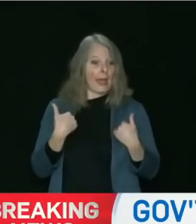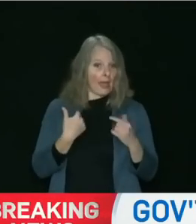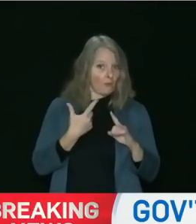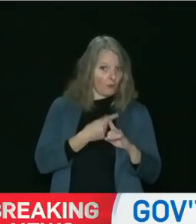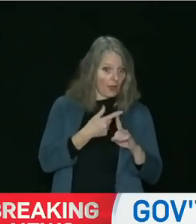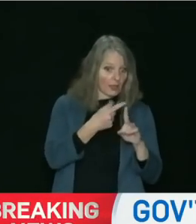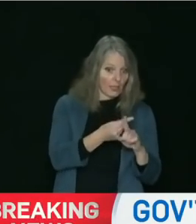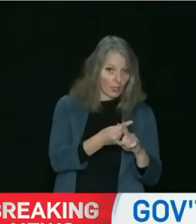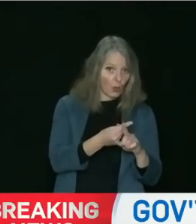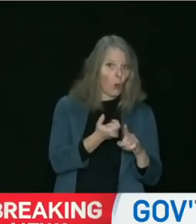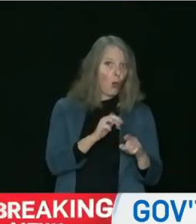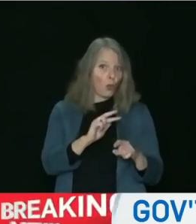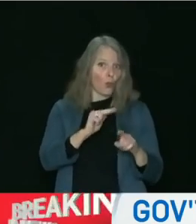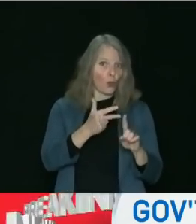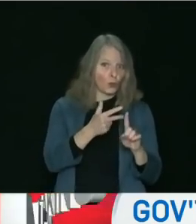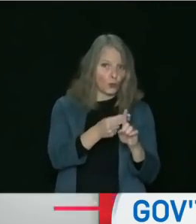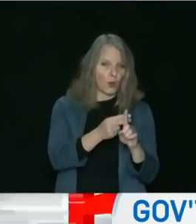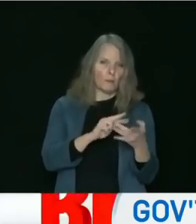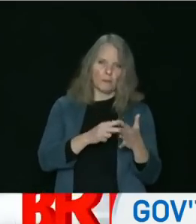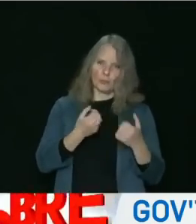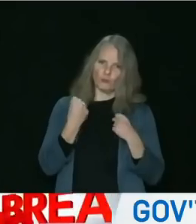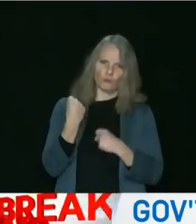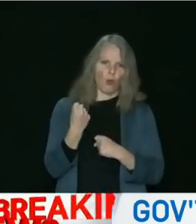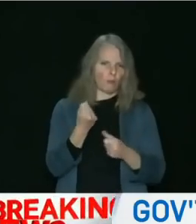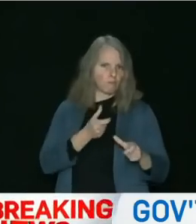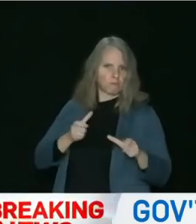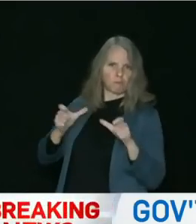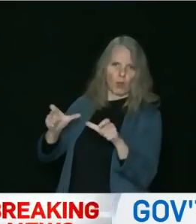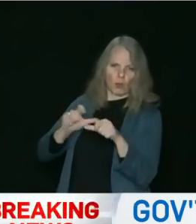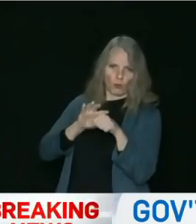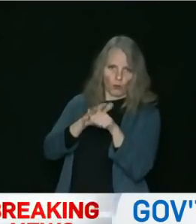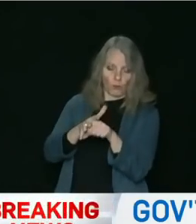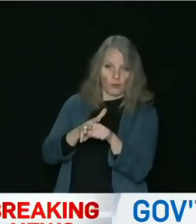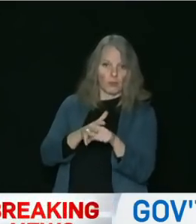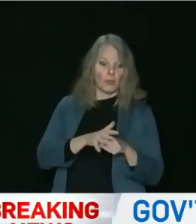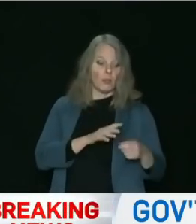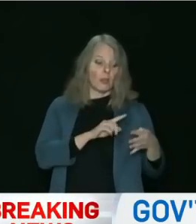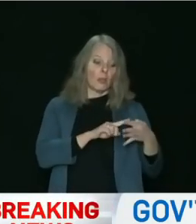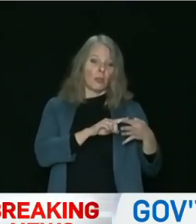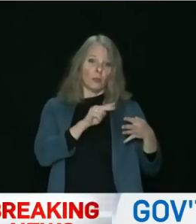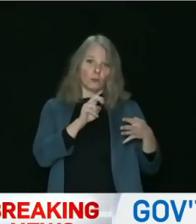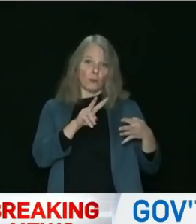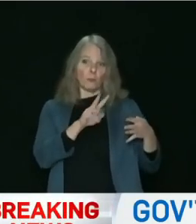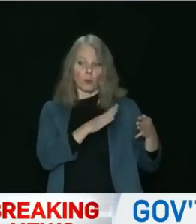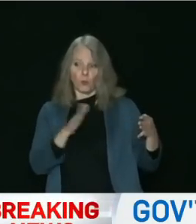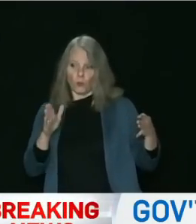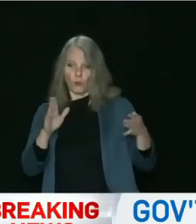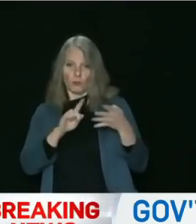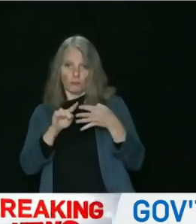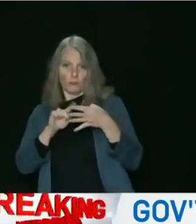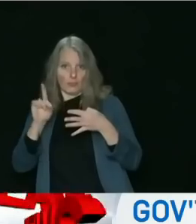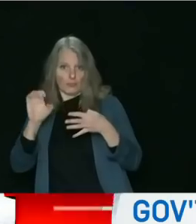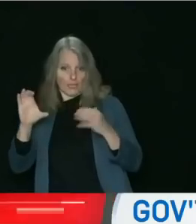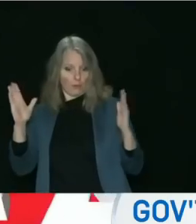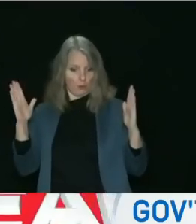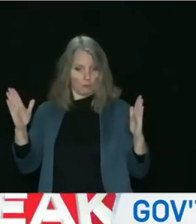THE FACT OF BEING VACCINATED